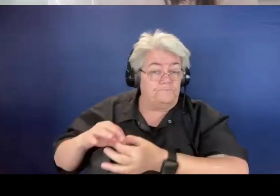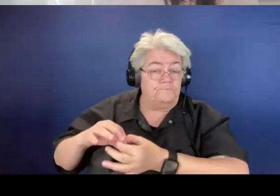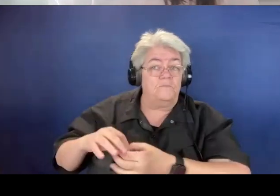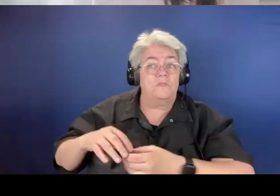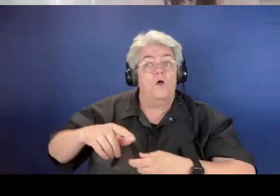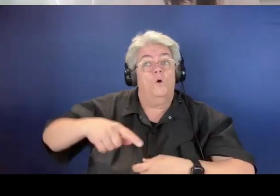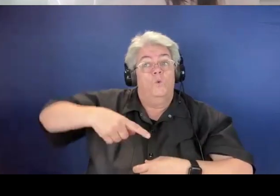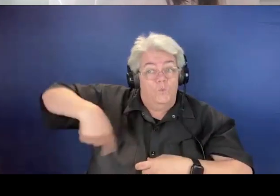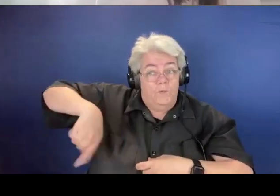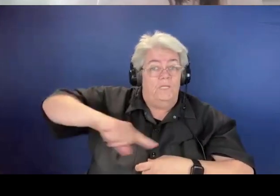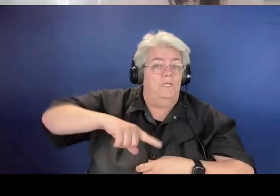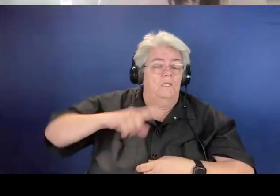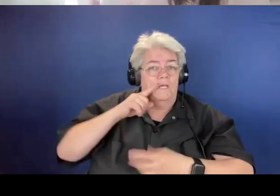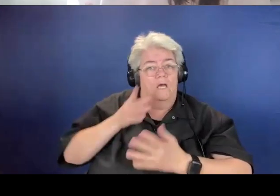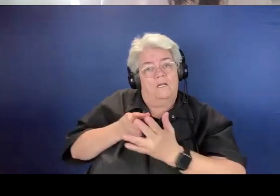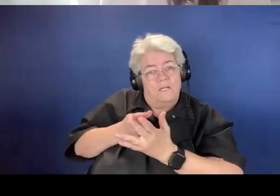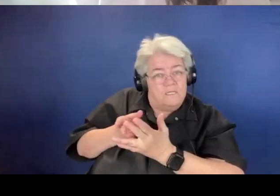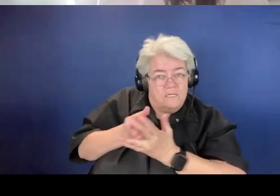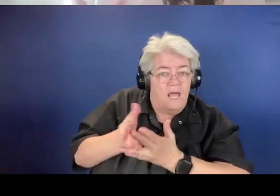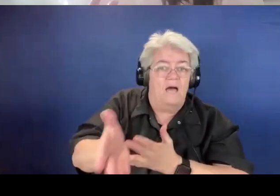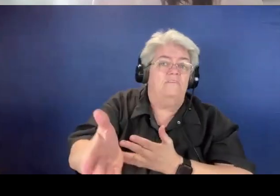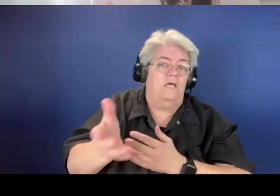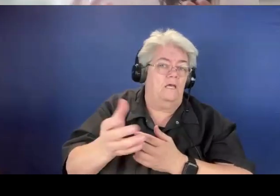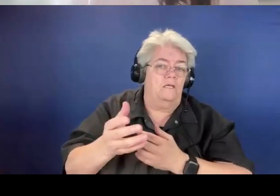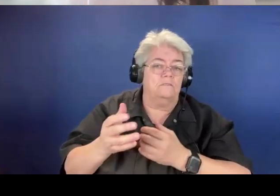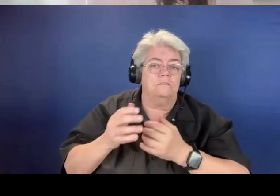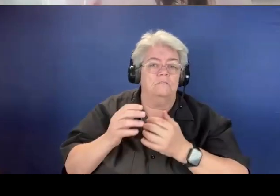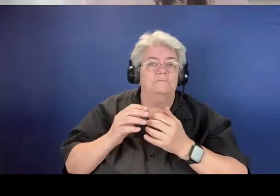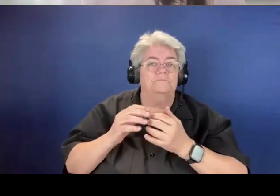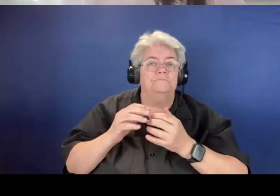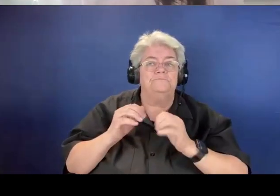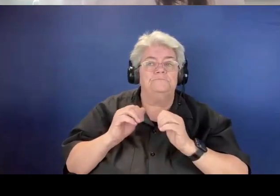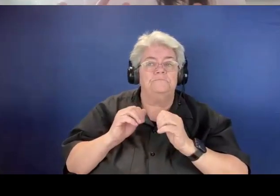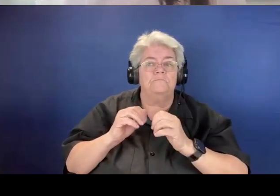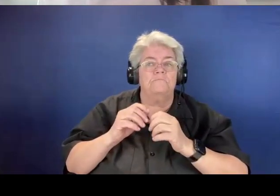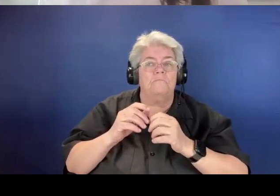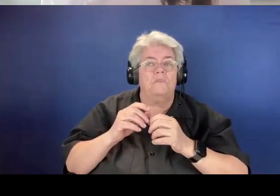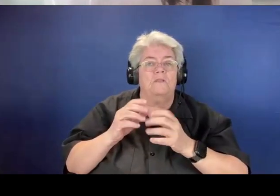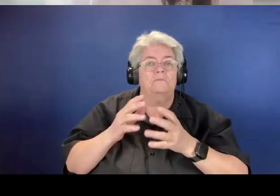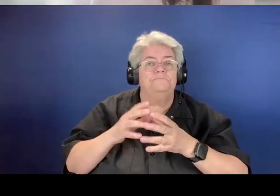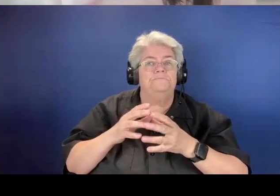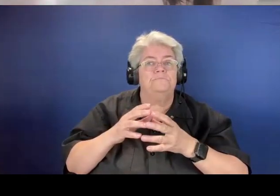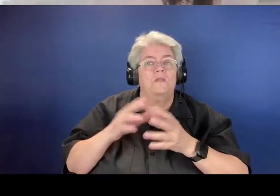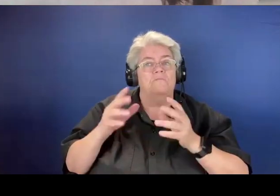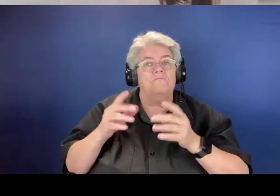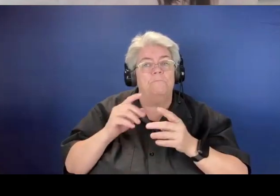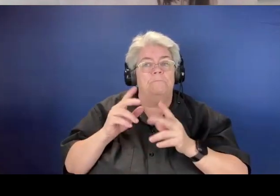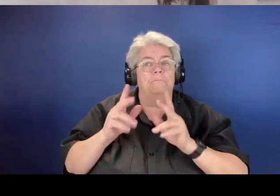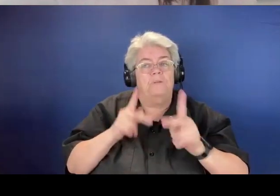navigate the complexities of interactions with individuals from culturally and linguistically diverse backgrounds.